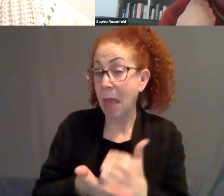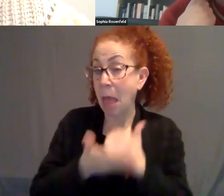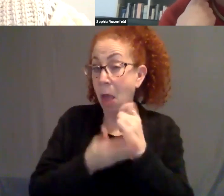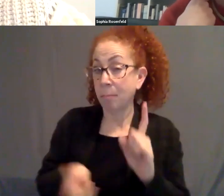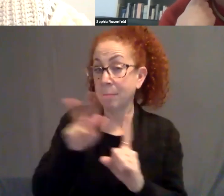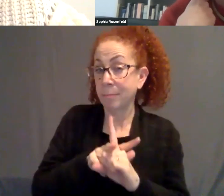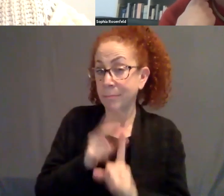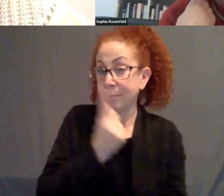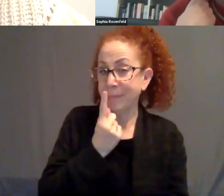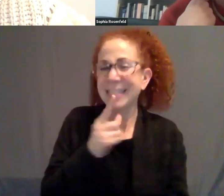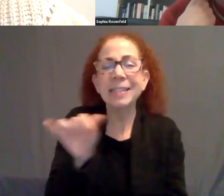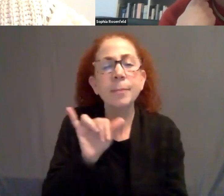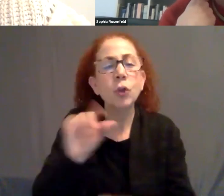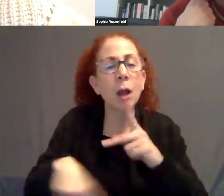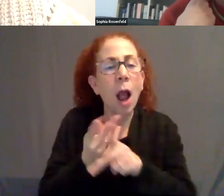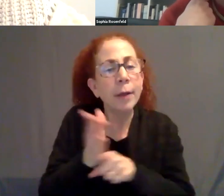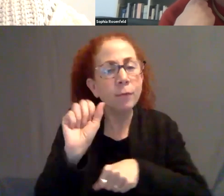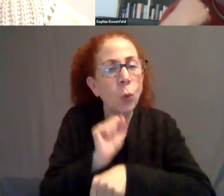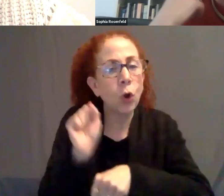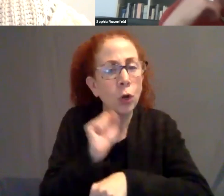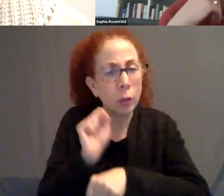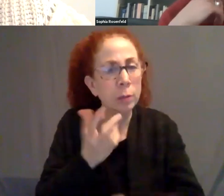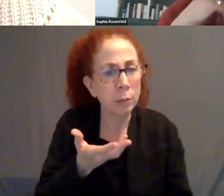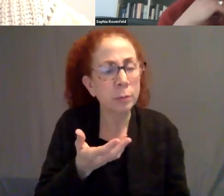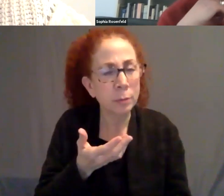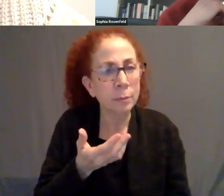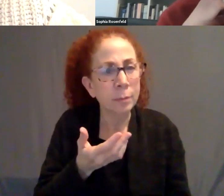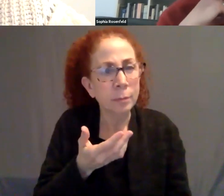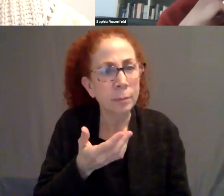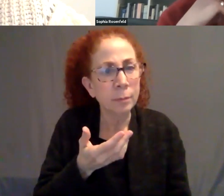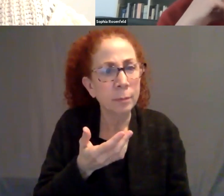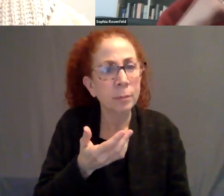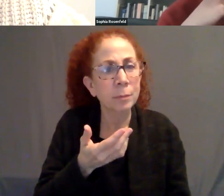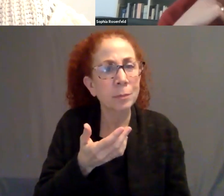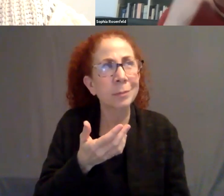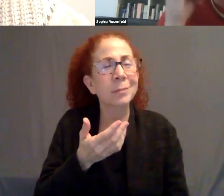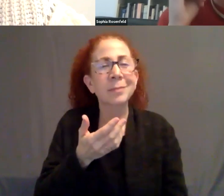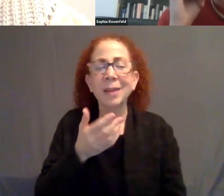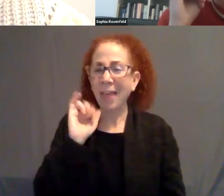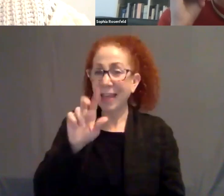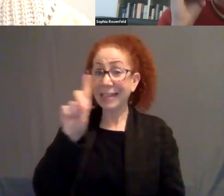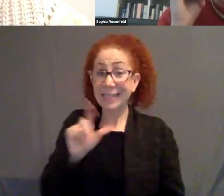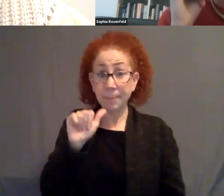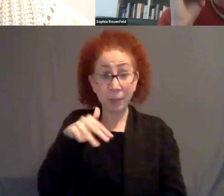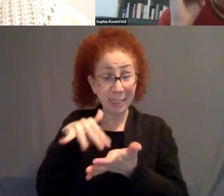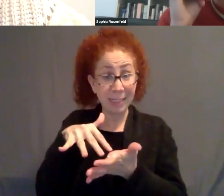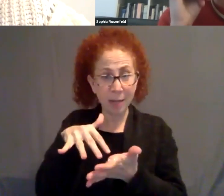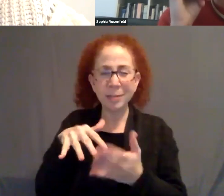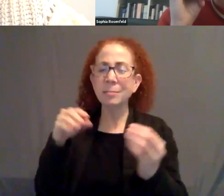that does some similar work? And probably more directly and more clearly